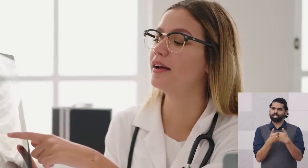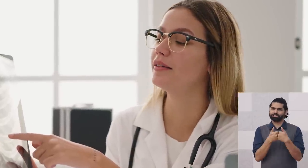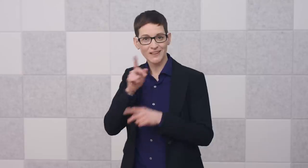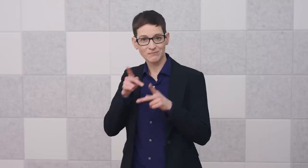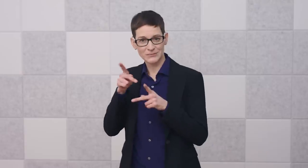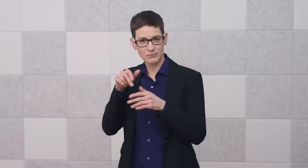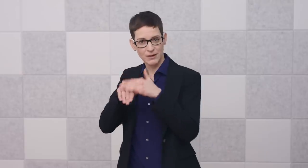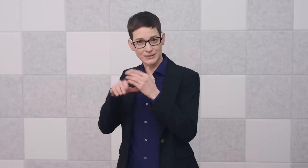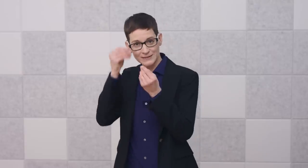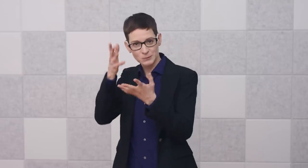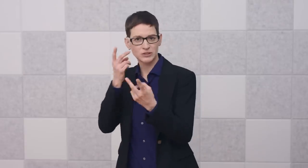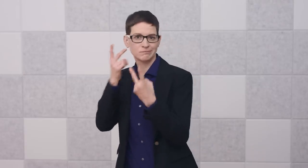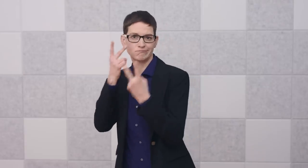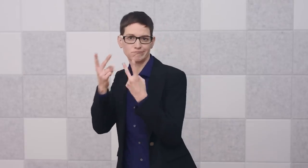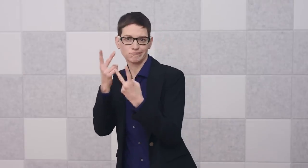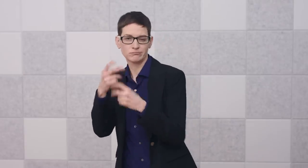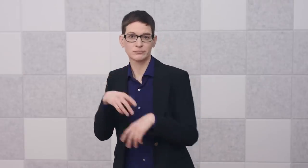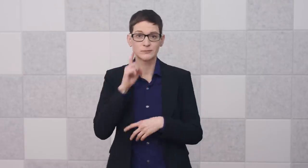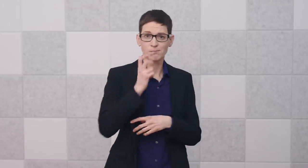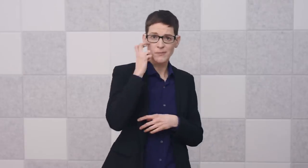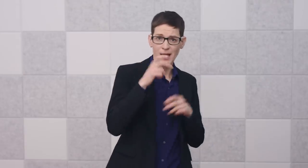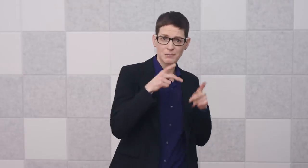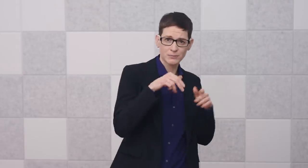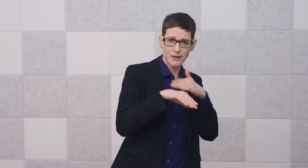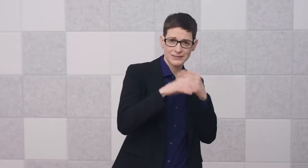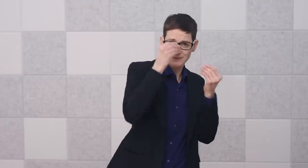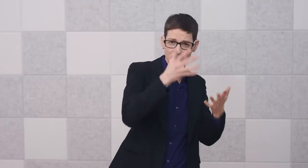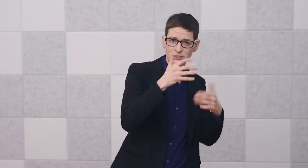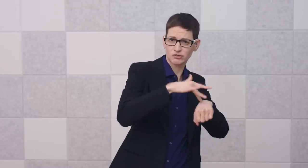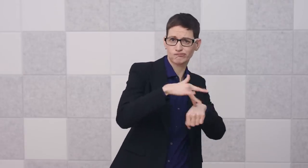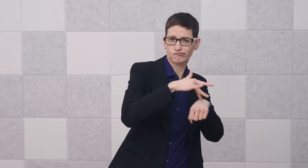Deaf sighted people rely on visual information to understand their surroundings;